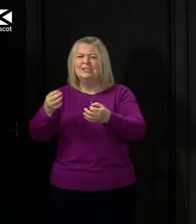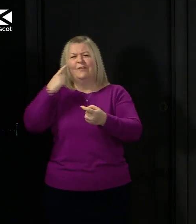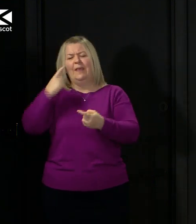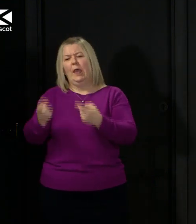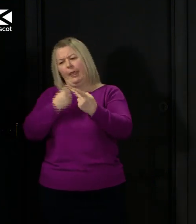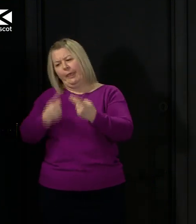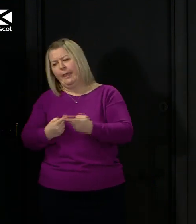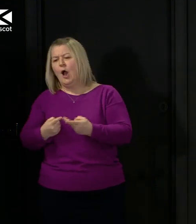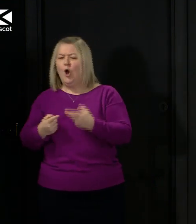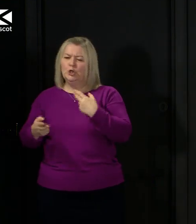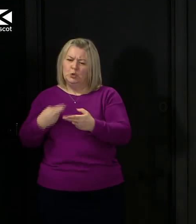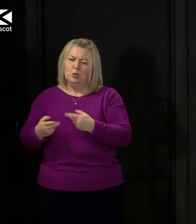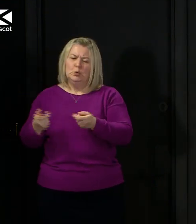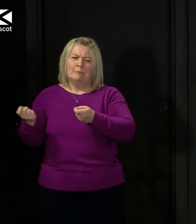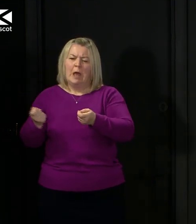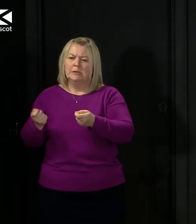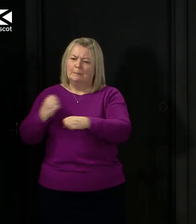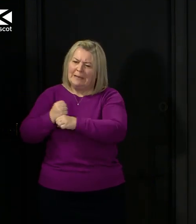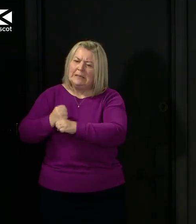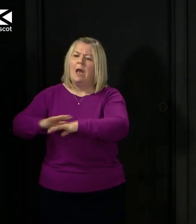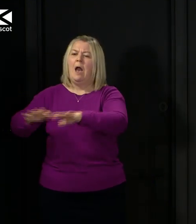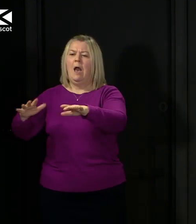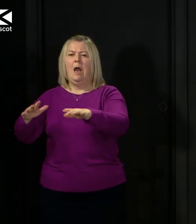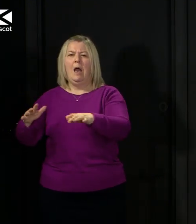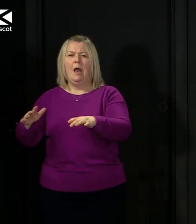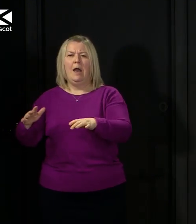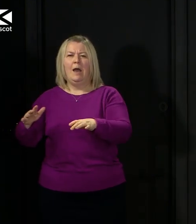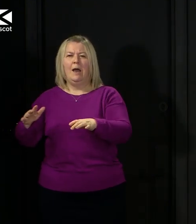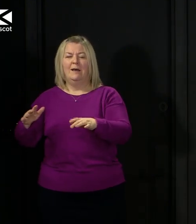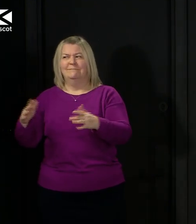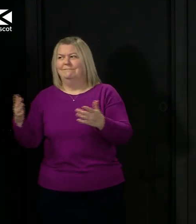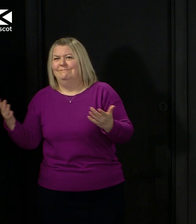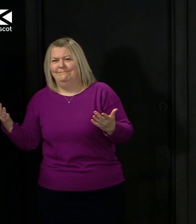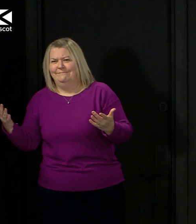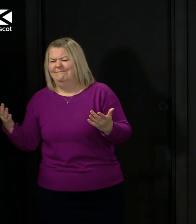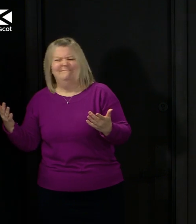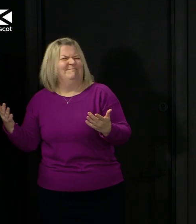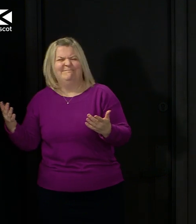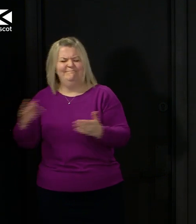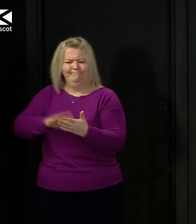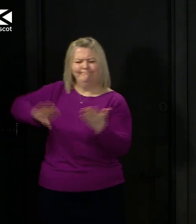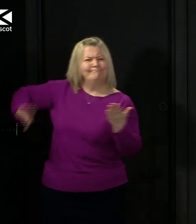of news management and spin would've been to the forefront. Those weren't issues in